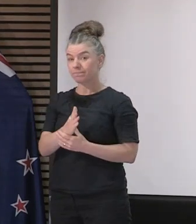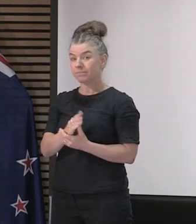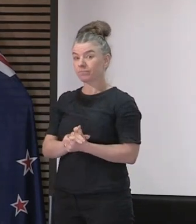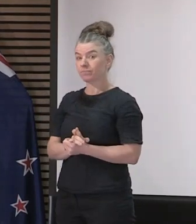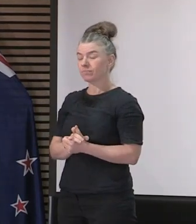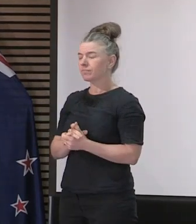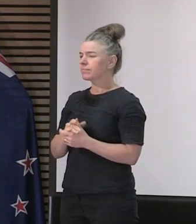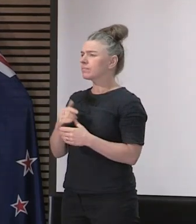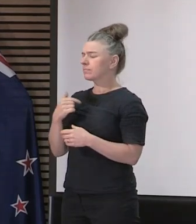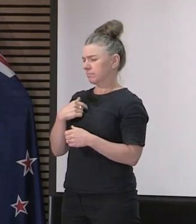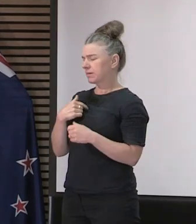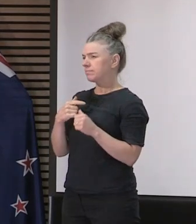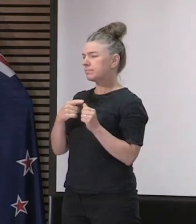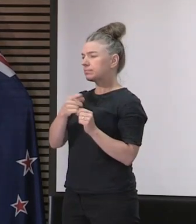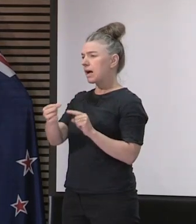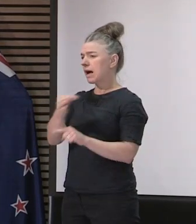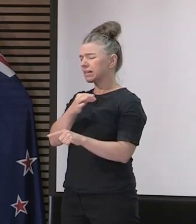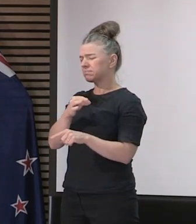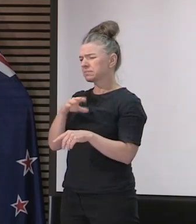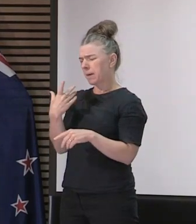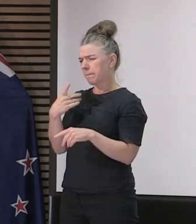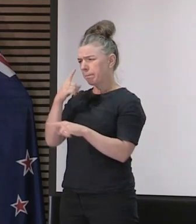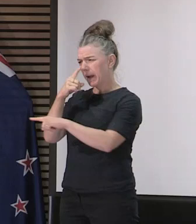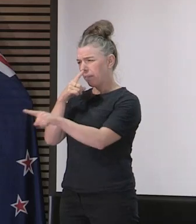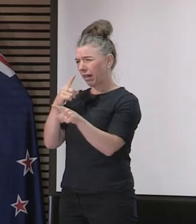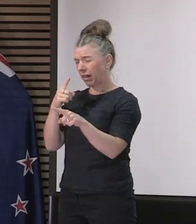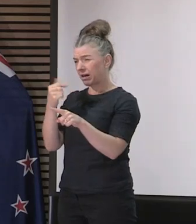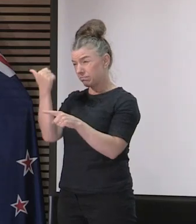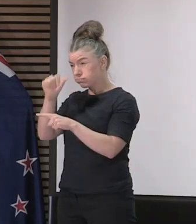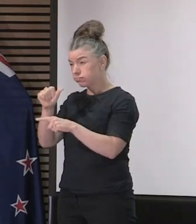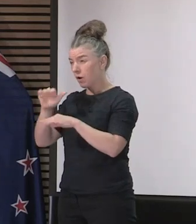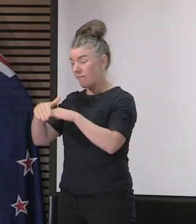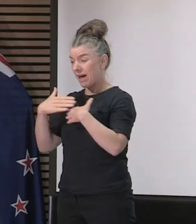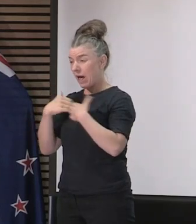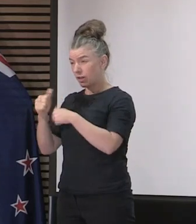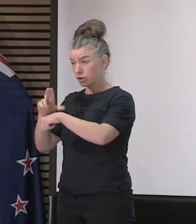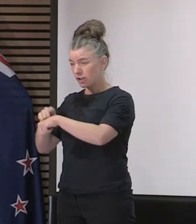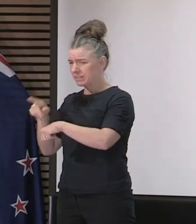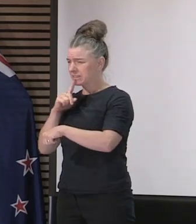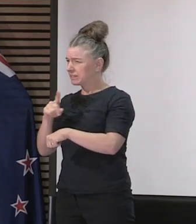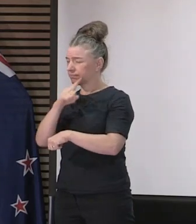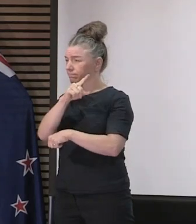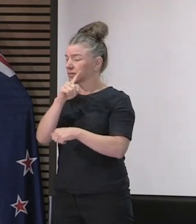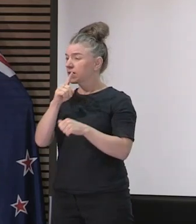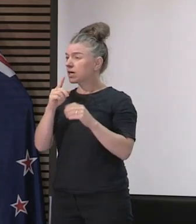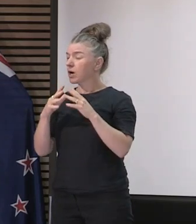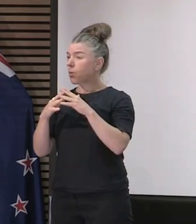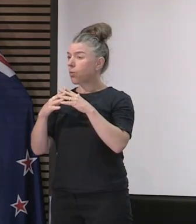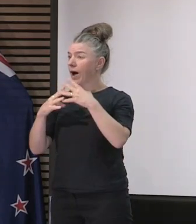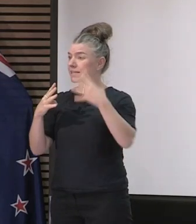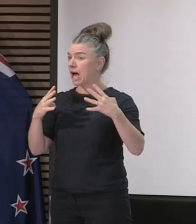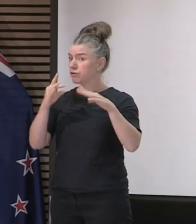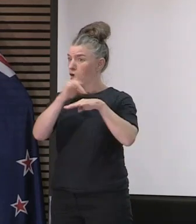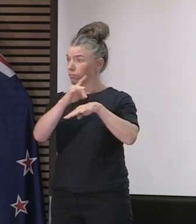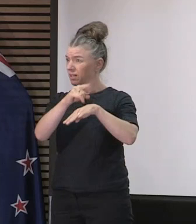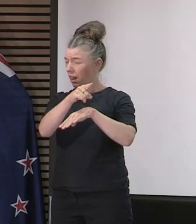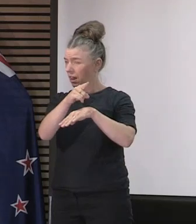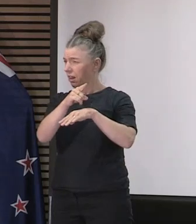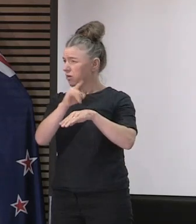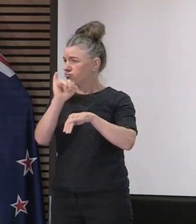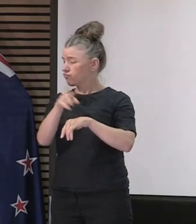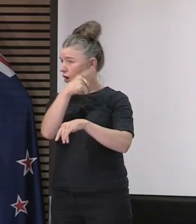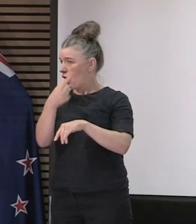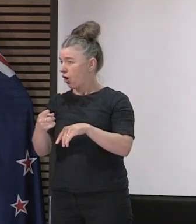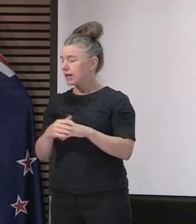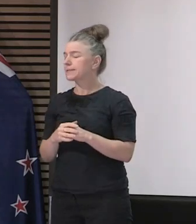defer to those specialists for